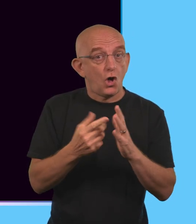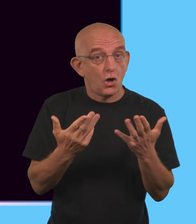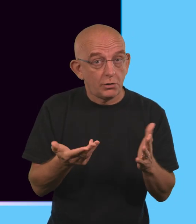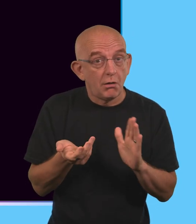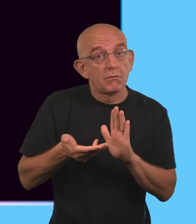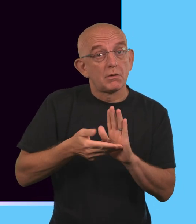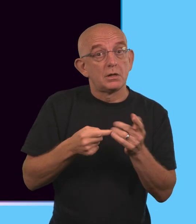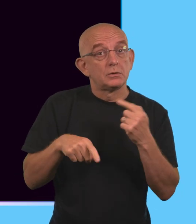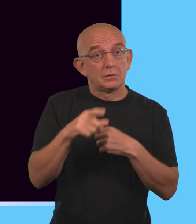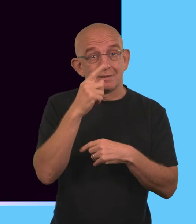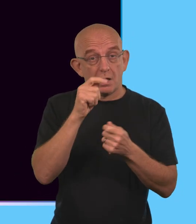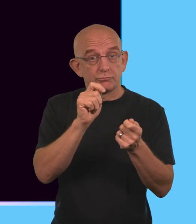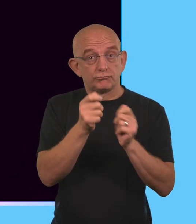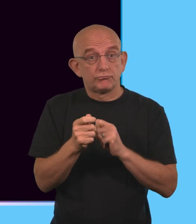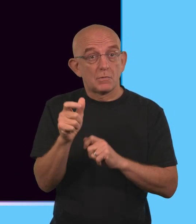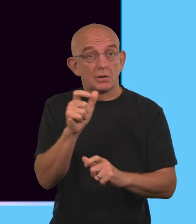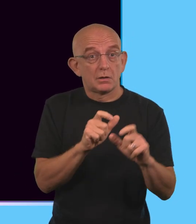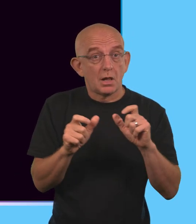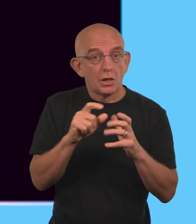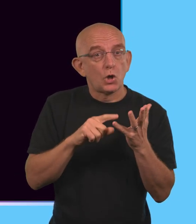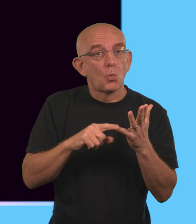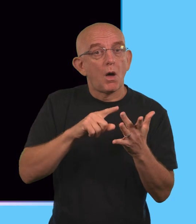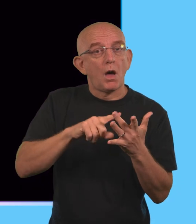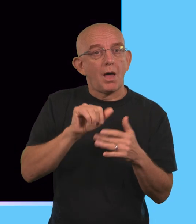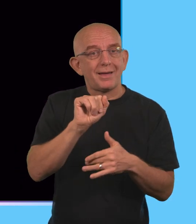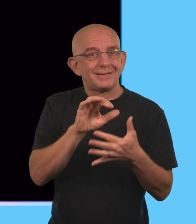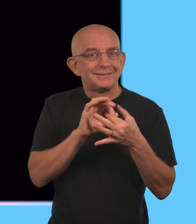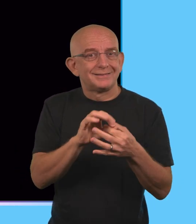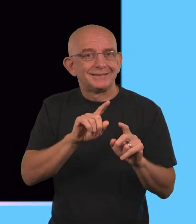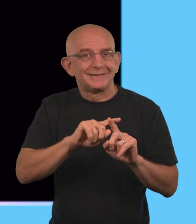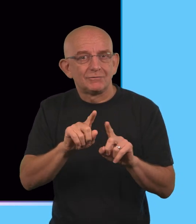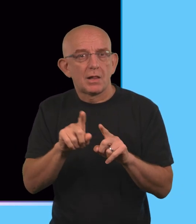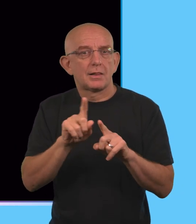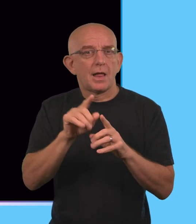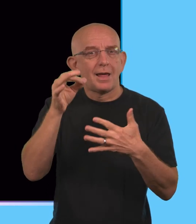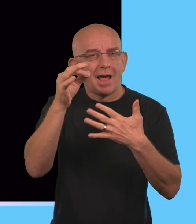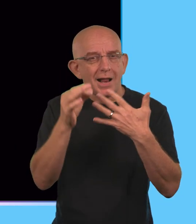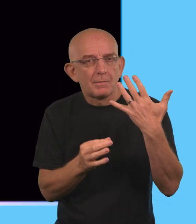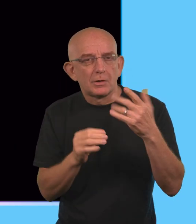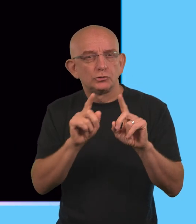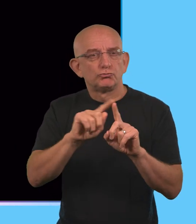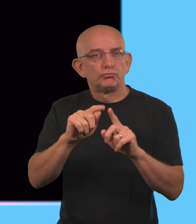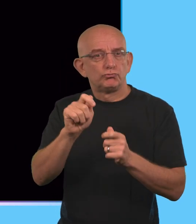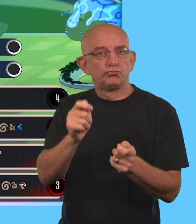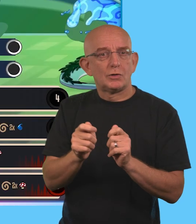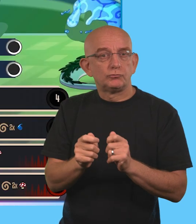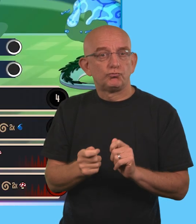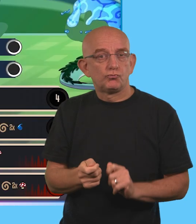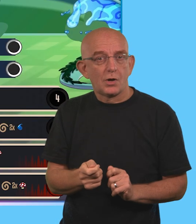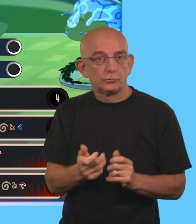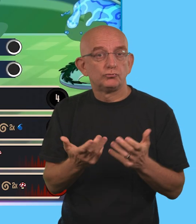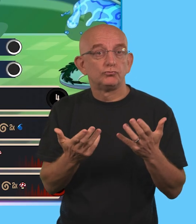Additionally, you can fully customize colors of UI categories such as Animon elements,